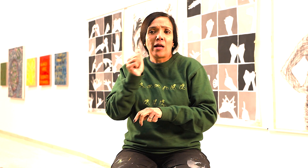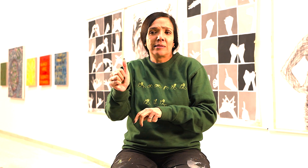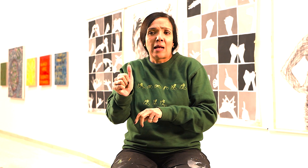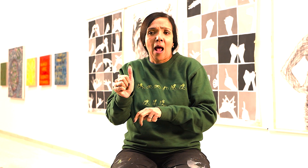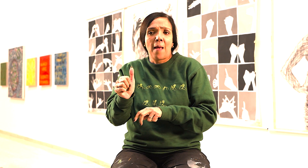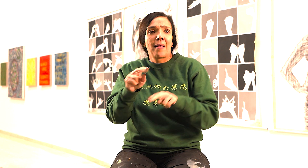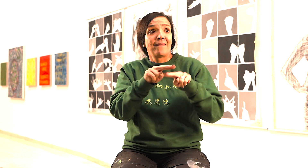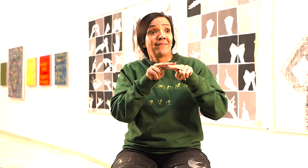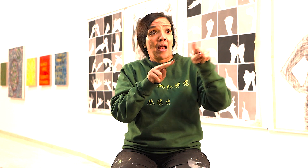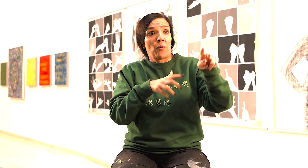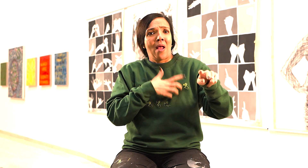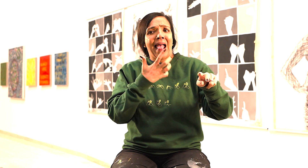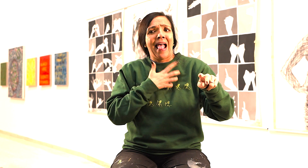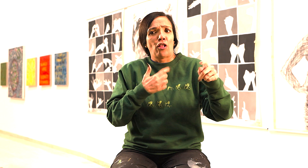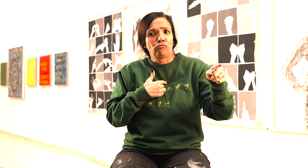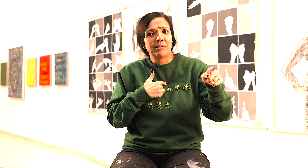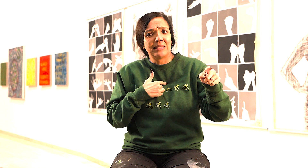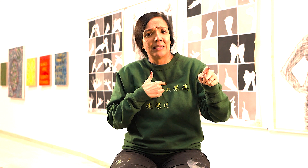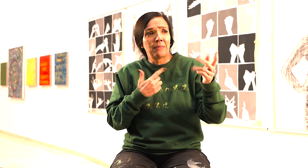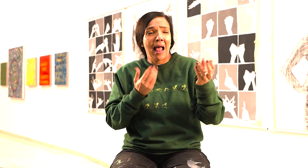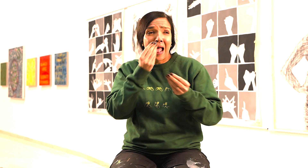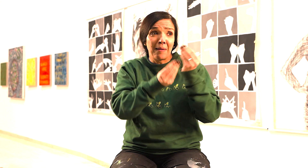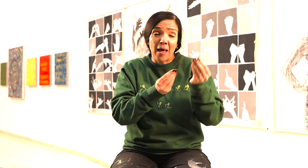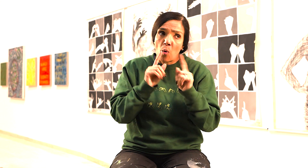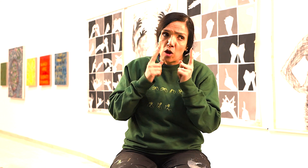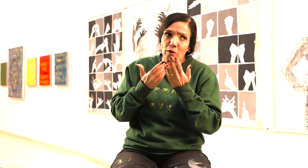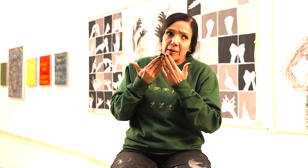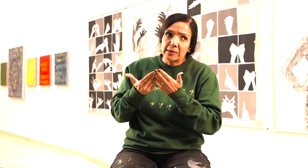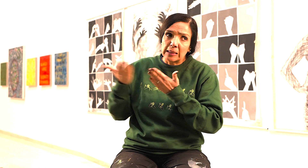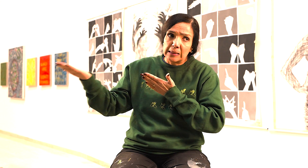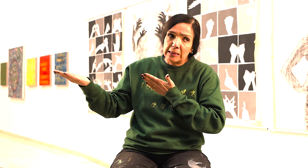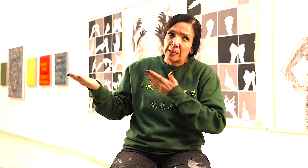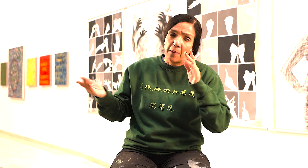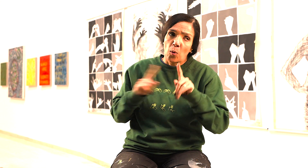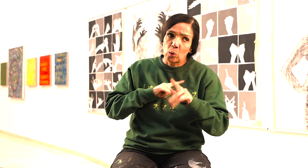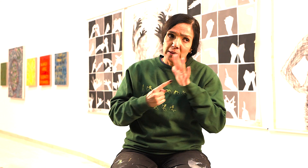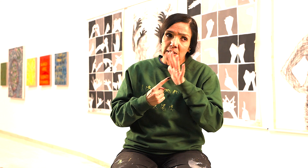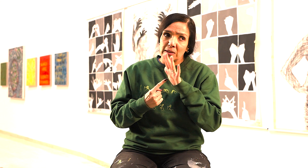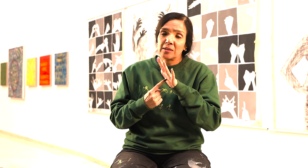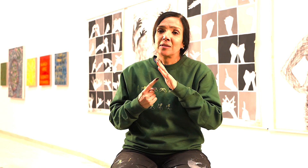Of course, they were anxious for a very long time. The previous family that I stayed with were upset,